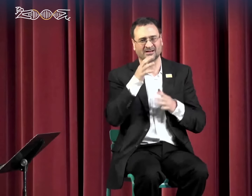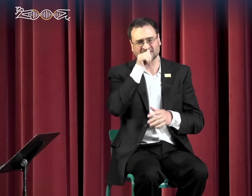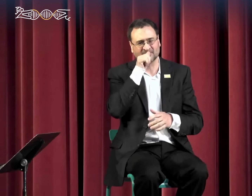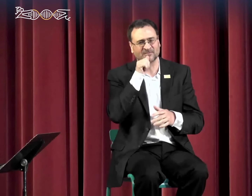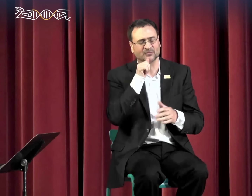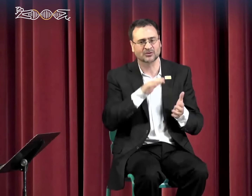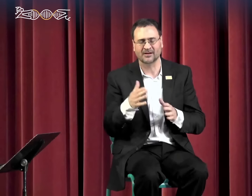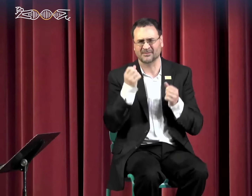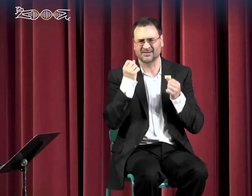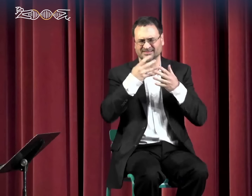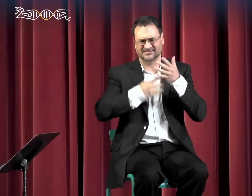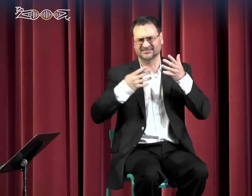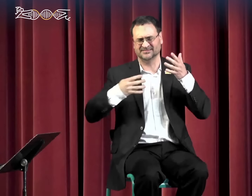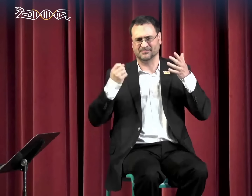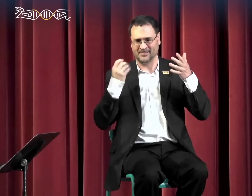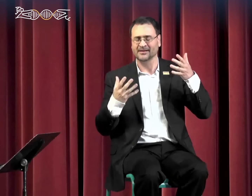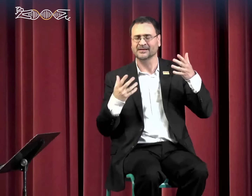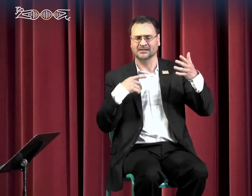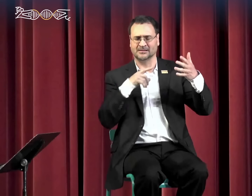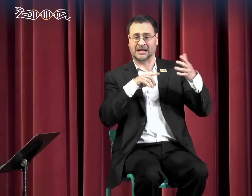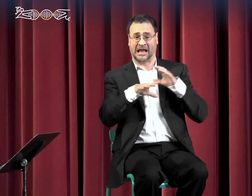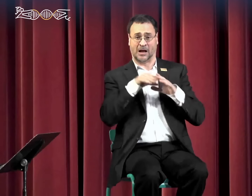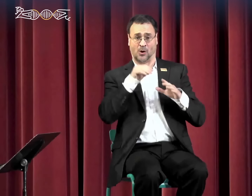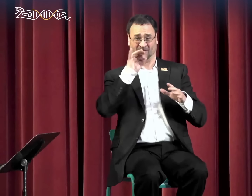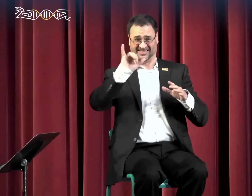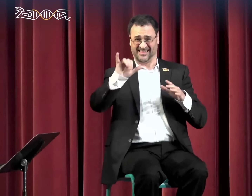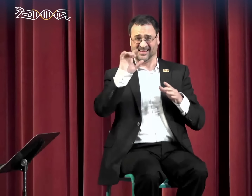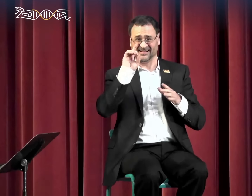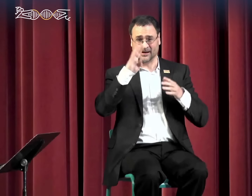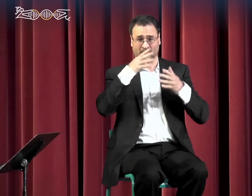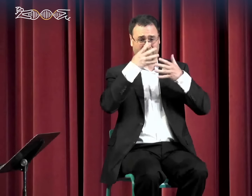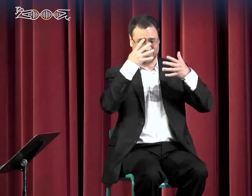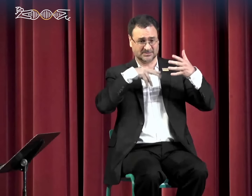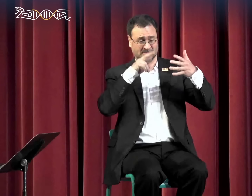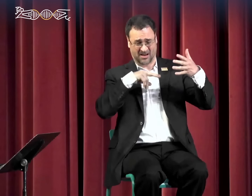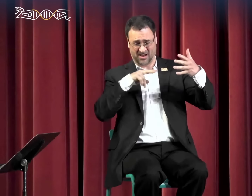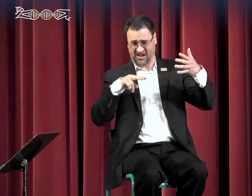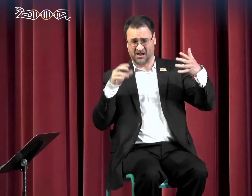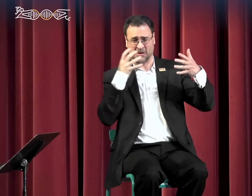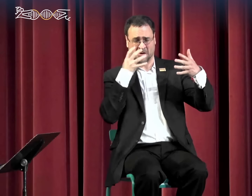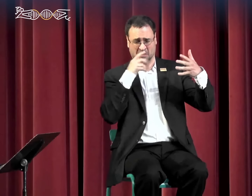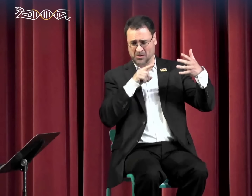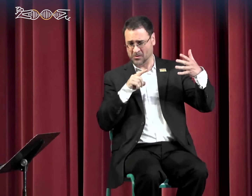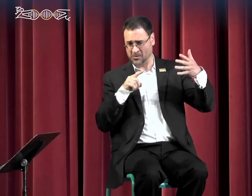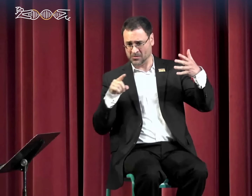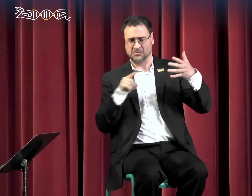These people suffer in an intense way and in that database, if you were to